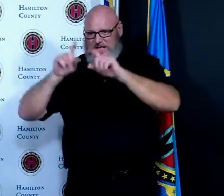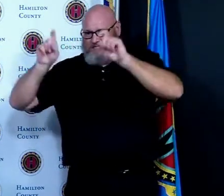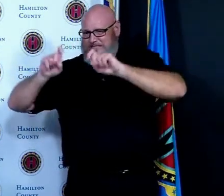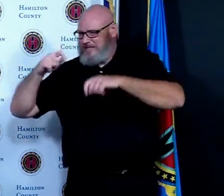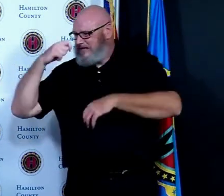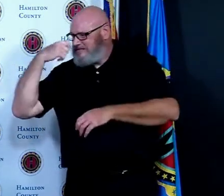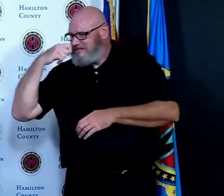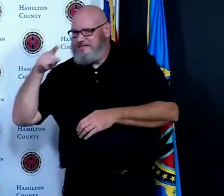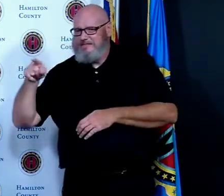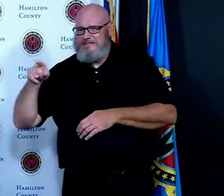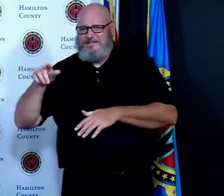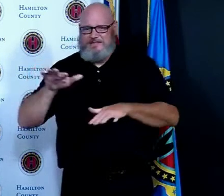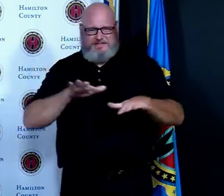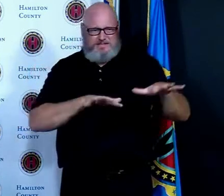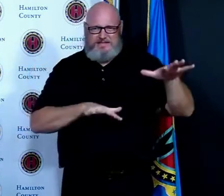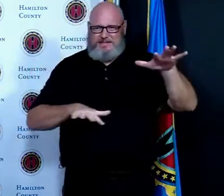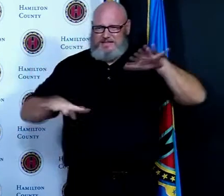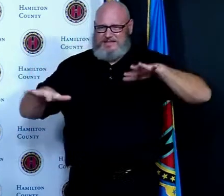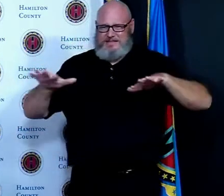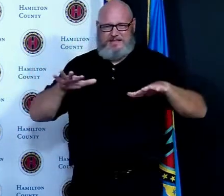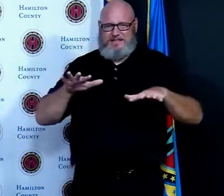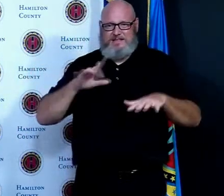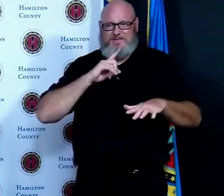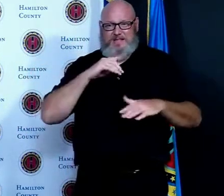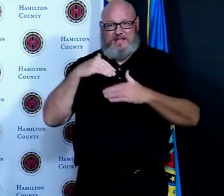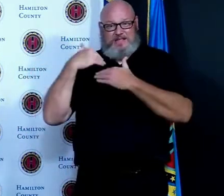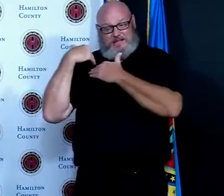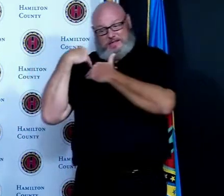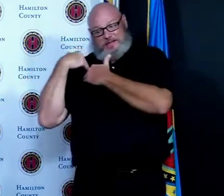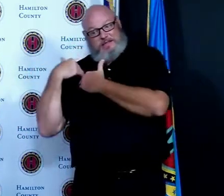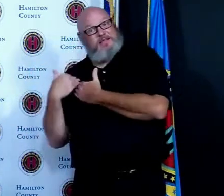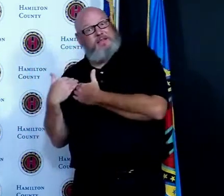the community is those number of people who are so sick that they require hospitalization